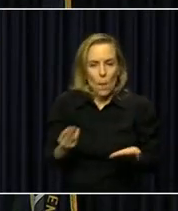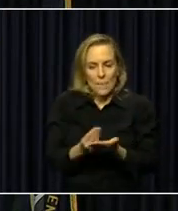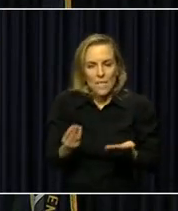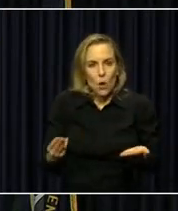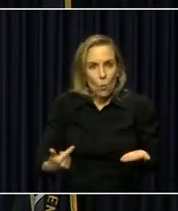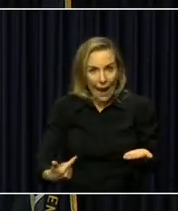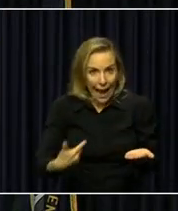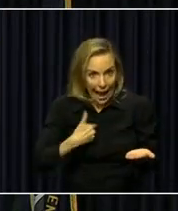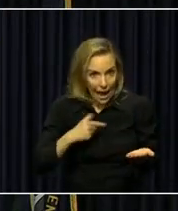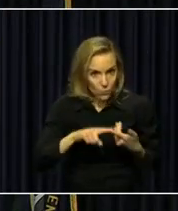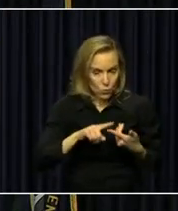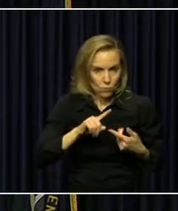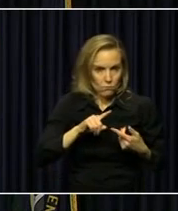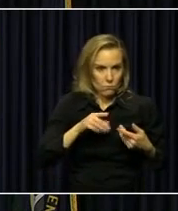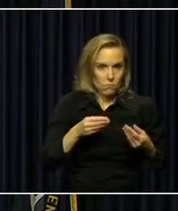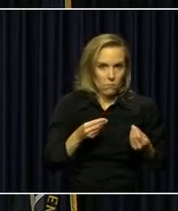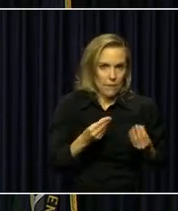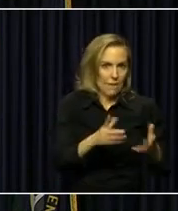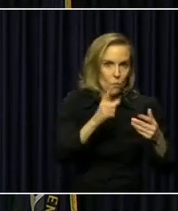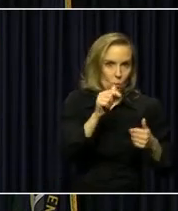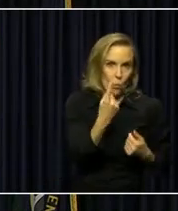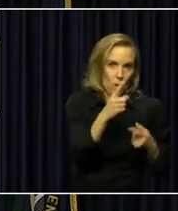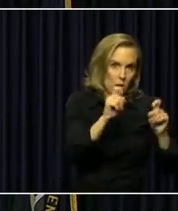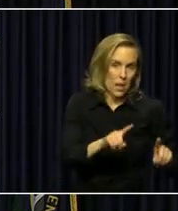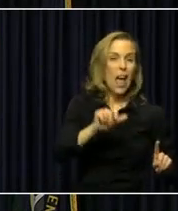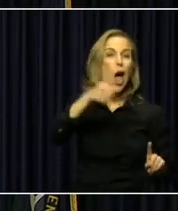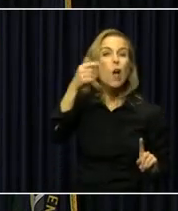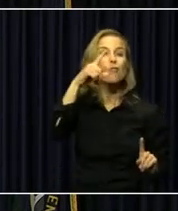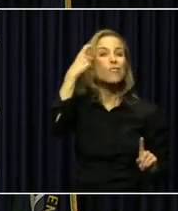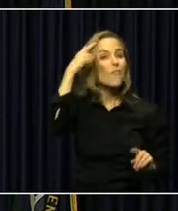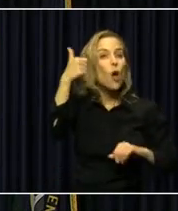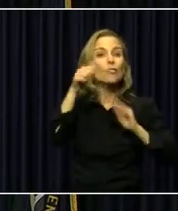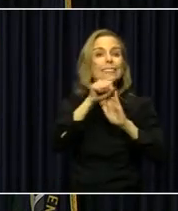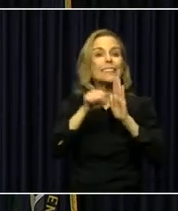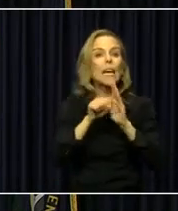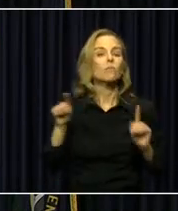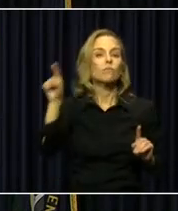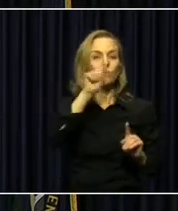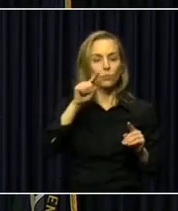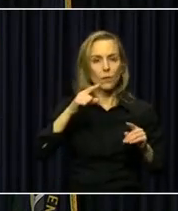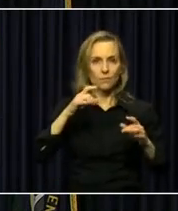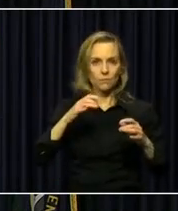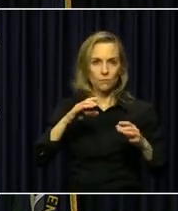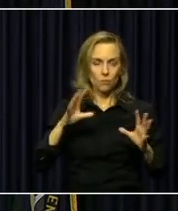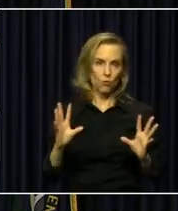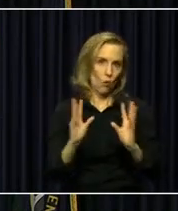AGAIN, DONATING THAT CAN BE AN IMPORTANT PART TO HELPING US BE ABLE TO DO THINGS EARLIER.